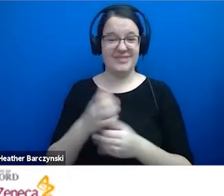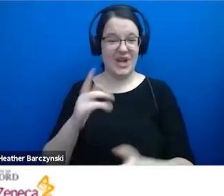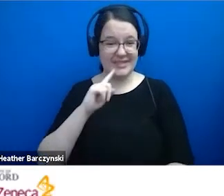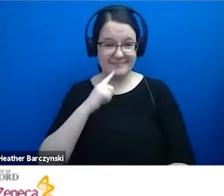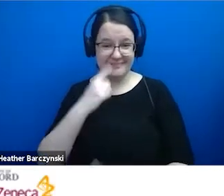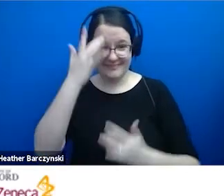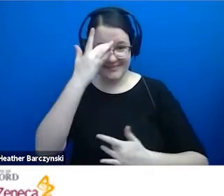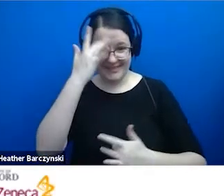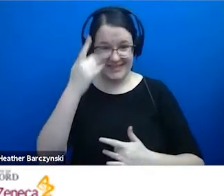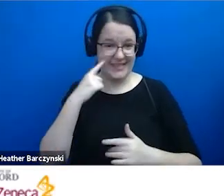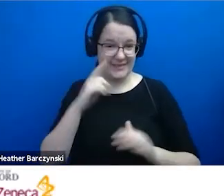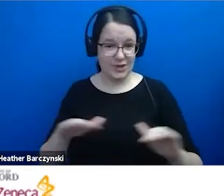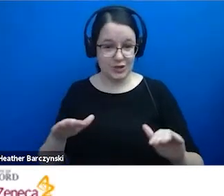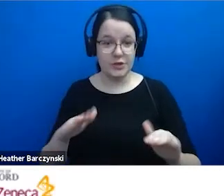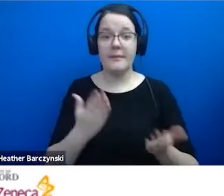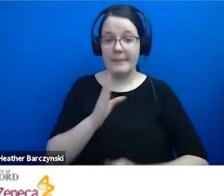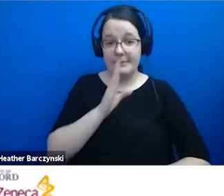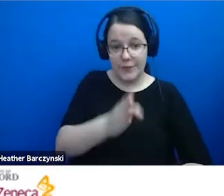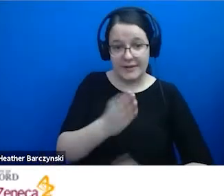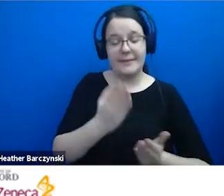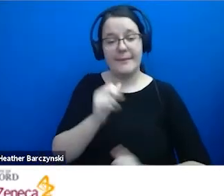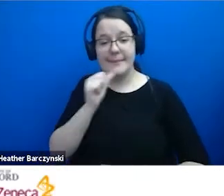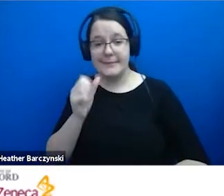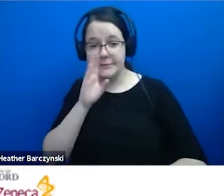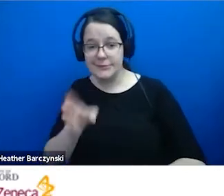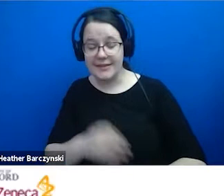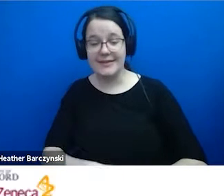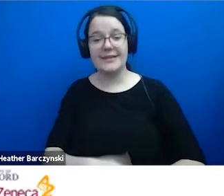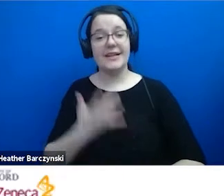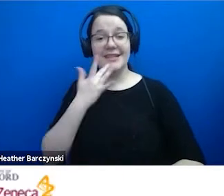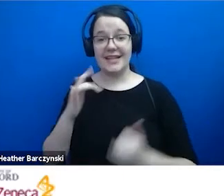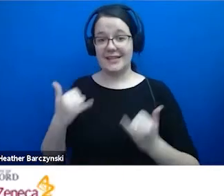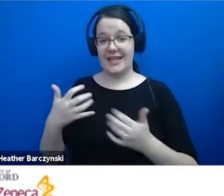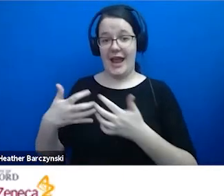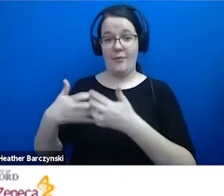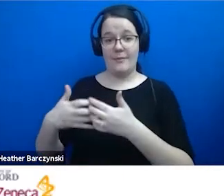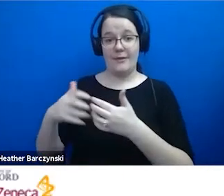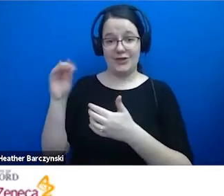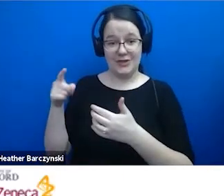or indirectly and thankfully the manufacturers are now working on bringing vaccine trials to children